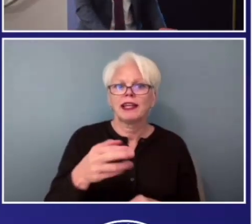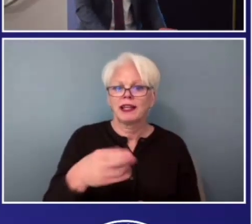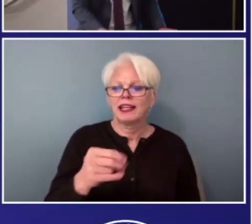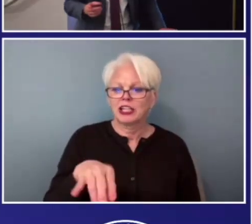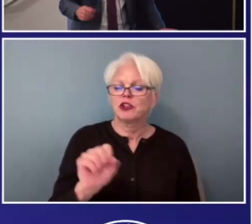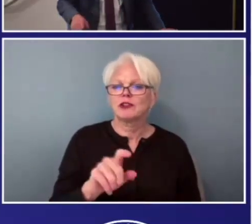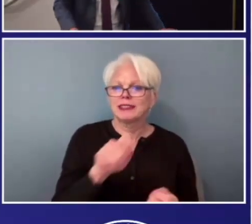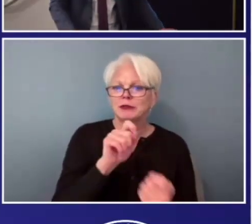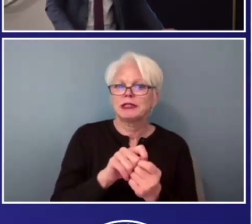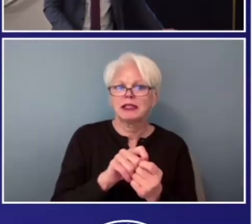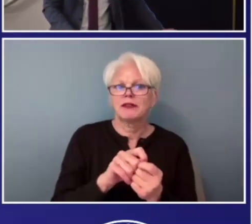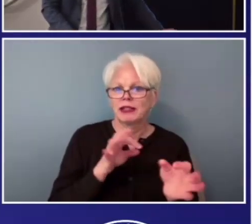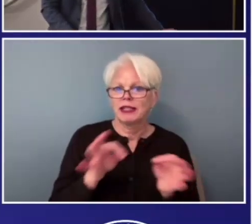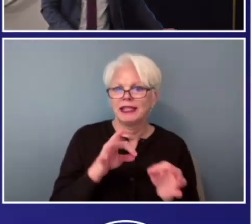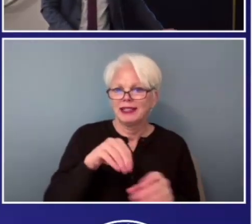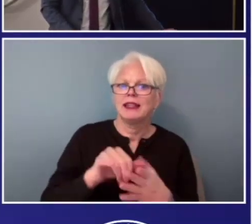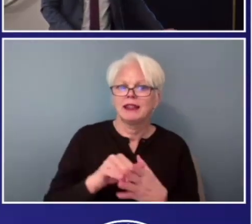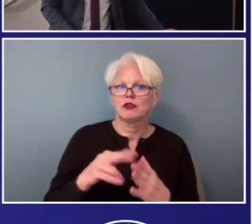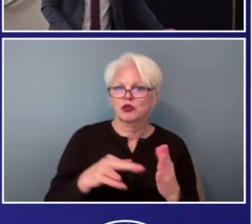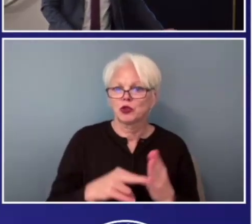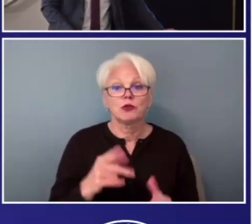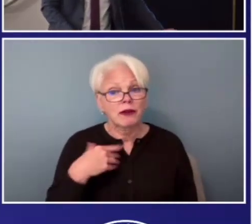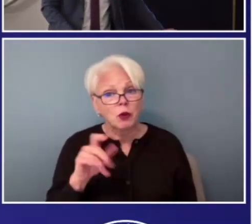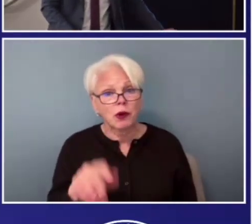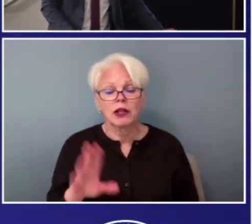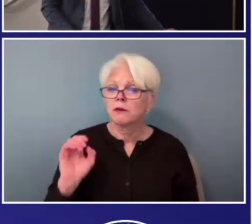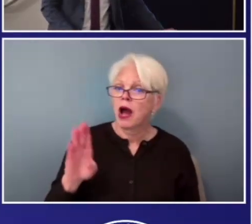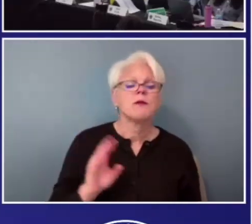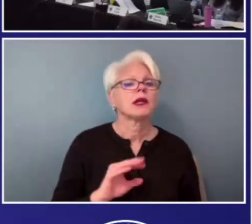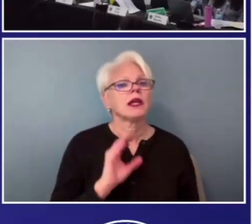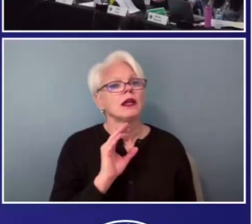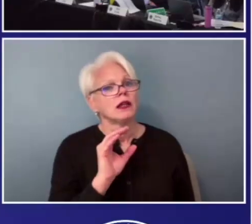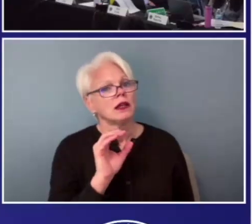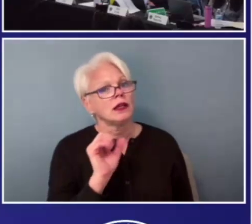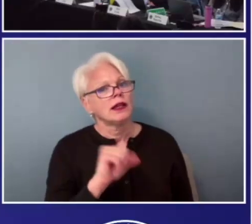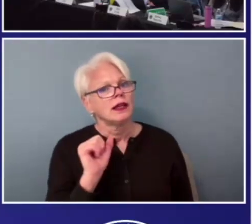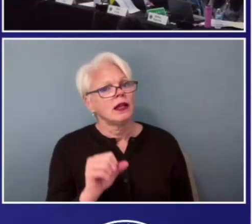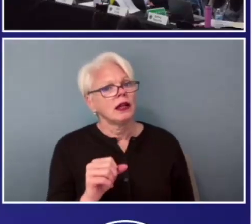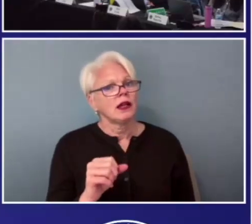out in the rule. You have a question? Bob? Yeah, I mean, there is four issues I was